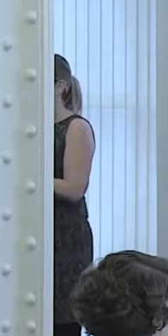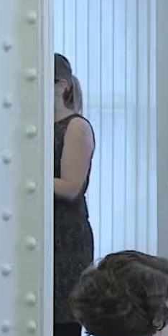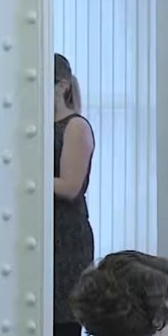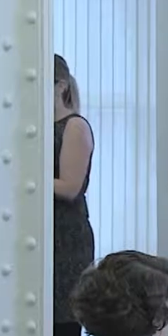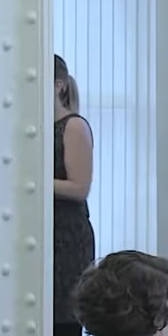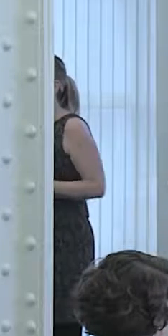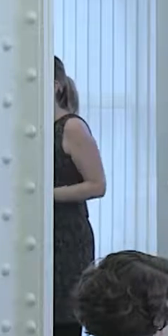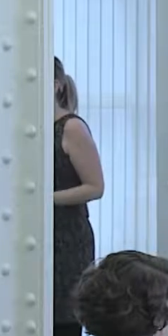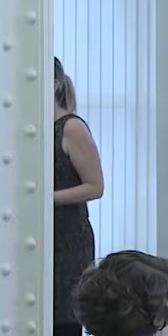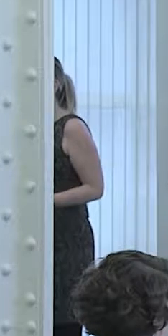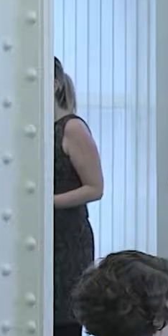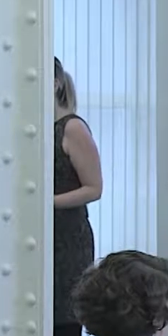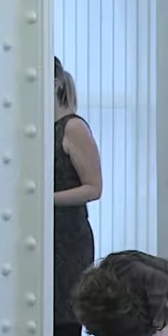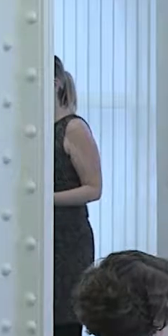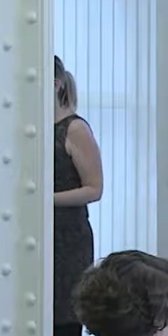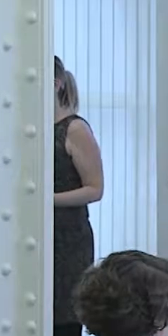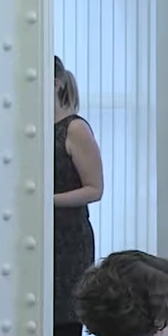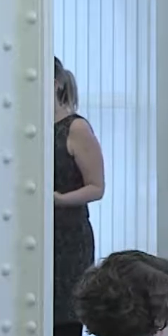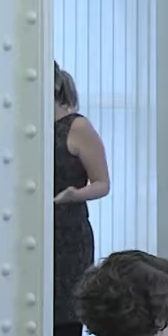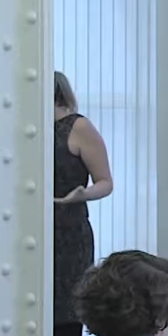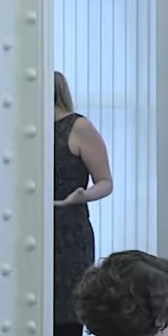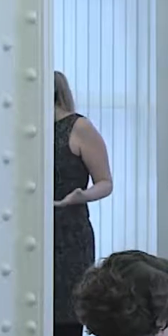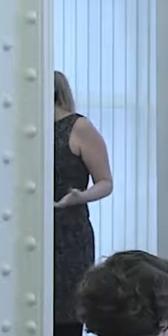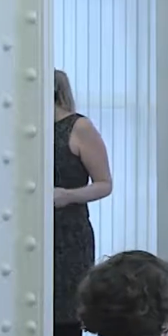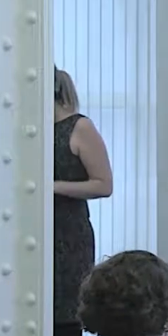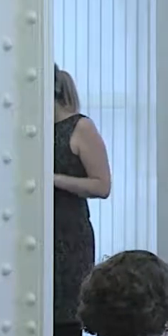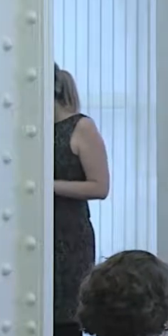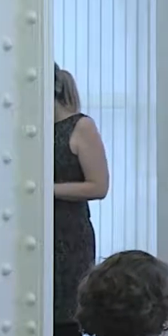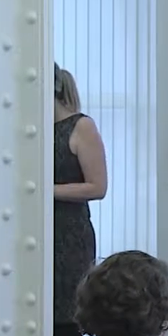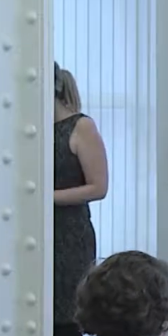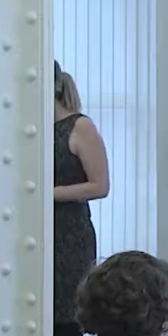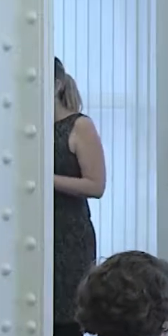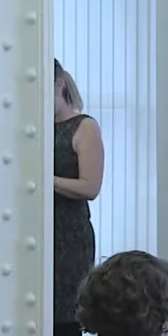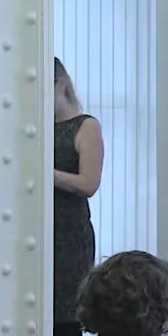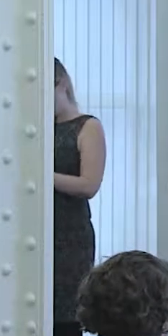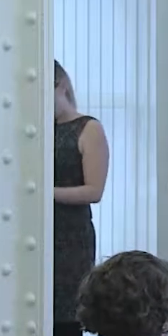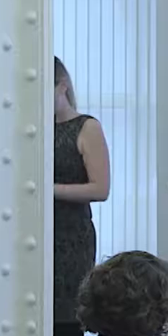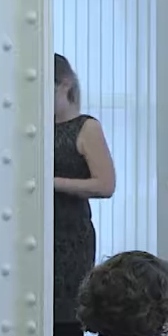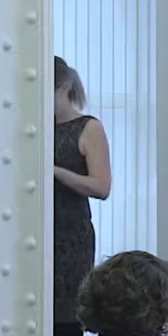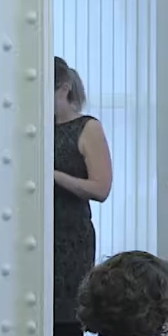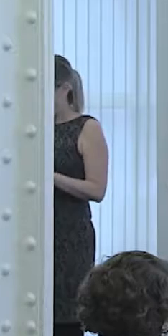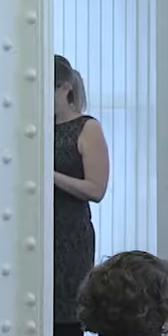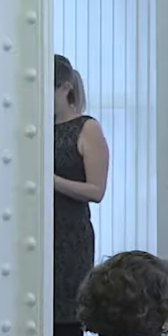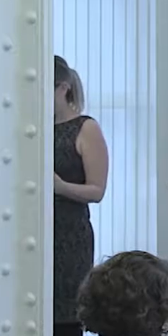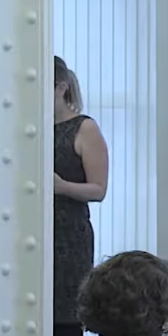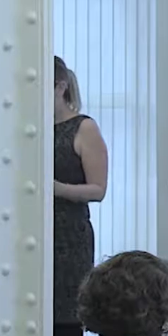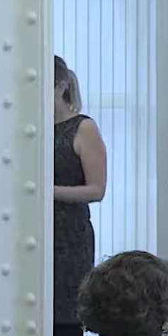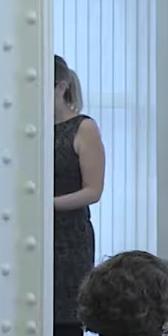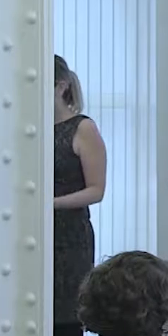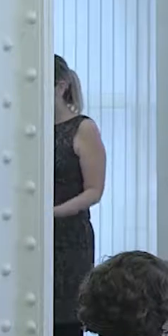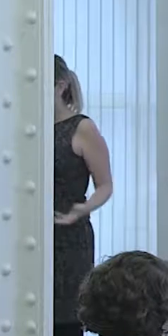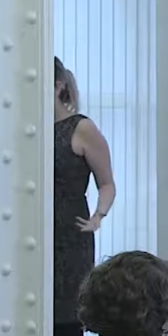I don't think any of you will be able to use those stairs. And it's stuff like this that is constantly hindering me